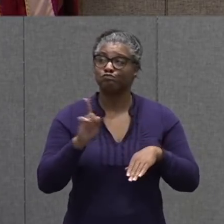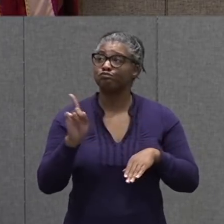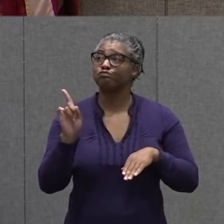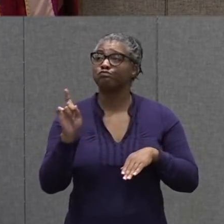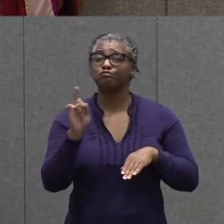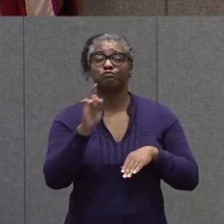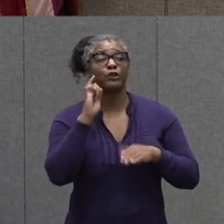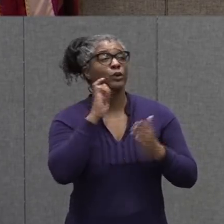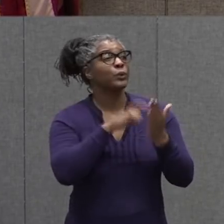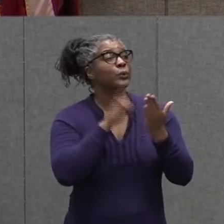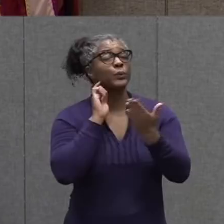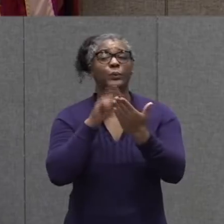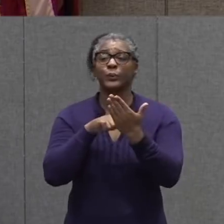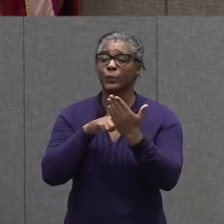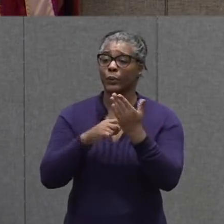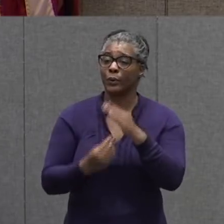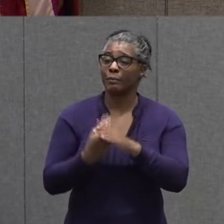and see if you can find any seeds.